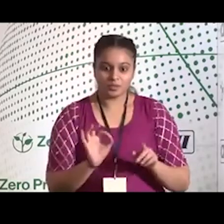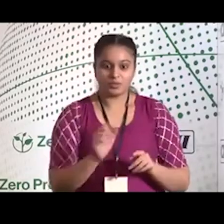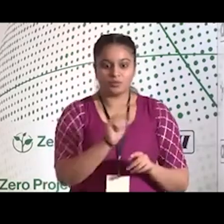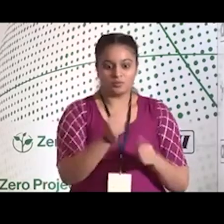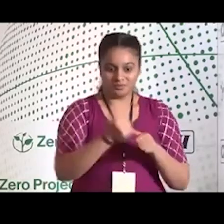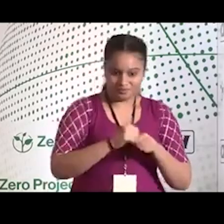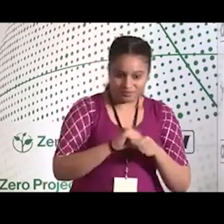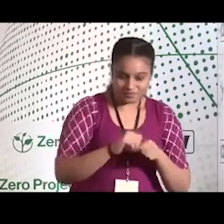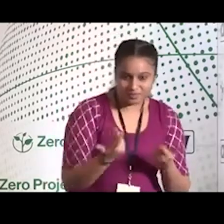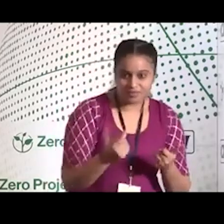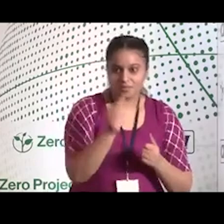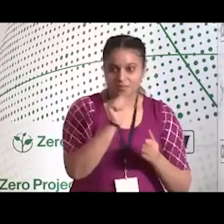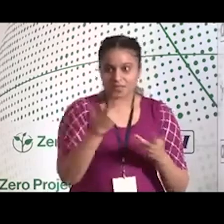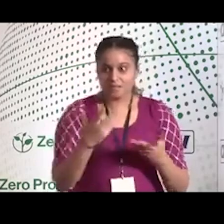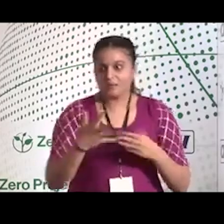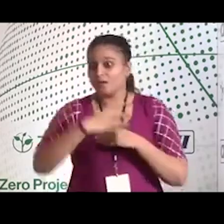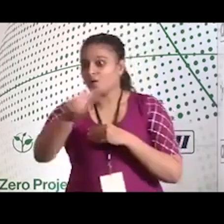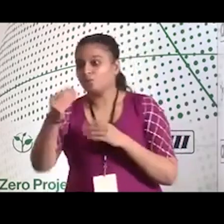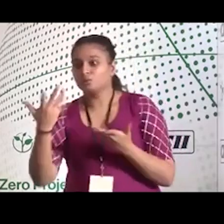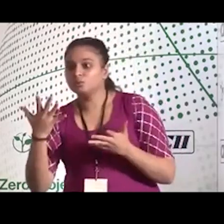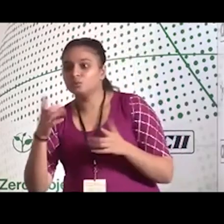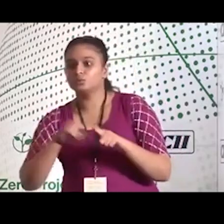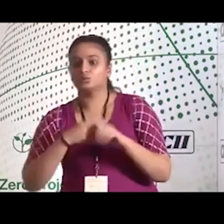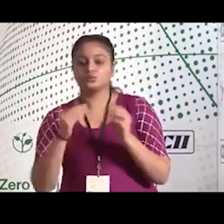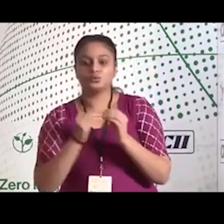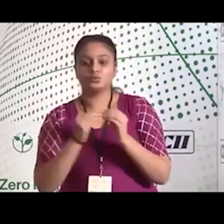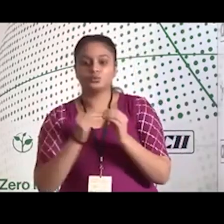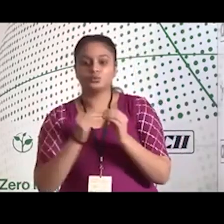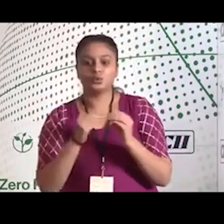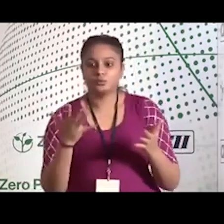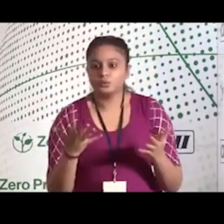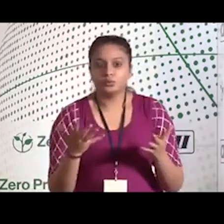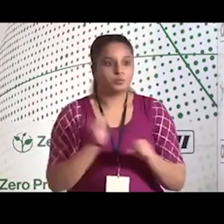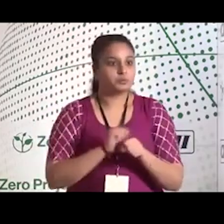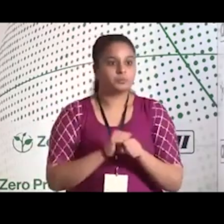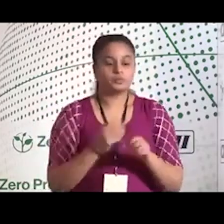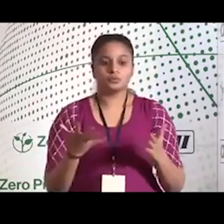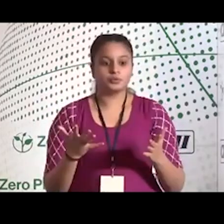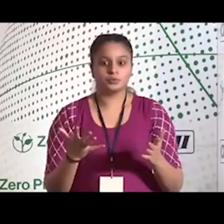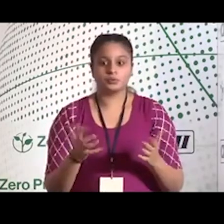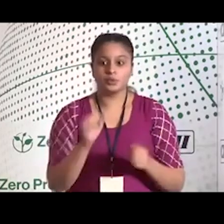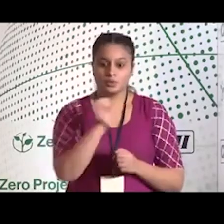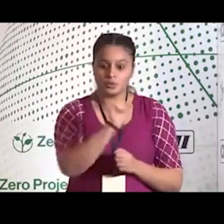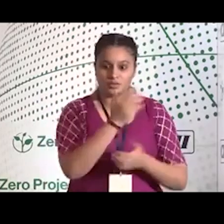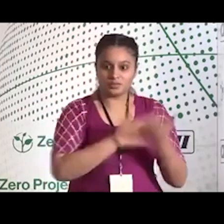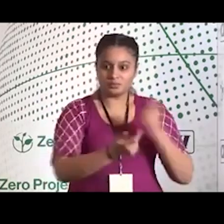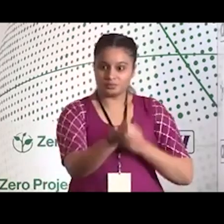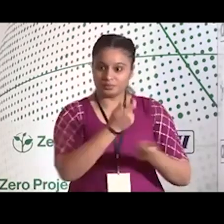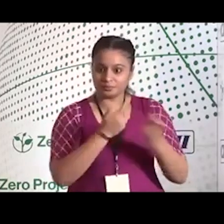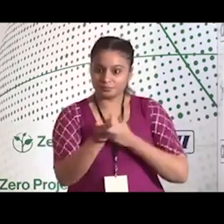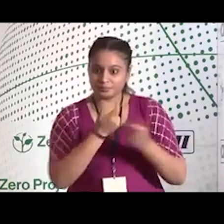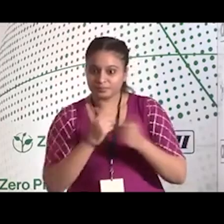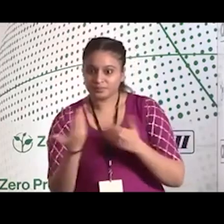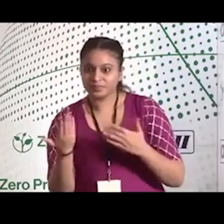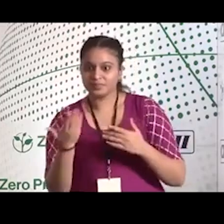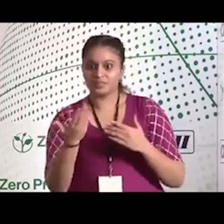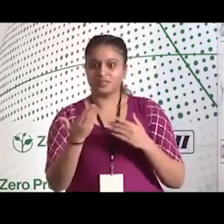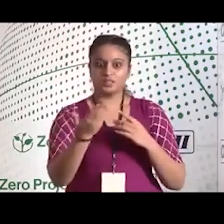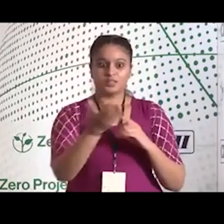He did not go out and work, did not earn. He physically abused her and beat her and there was much violence.